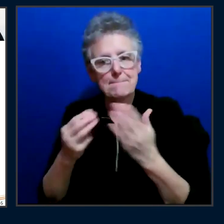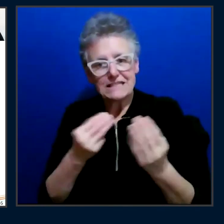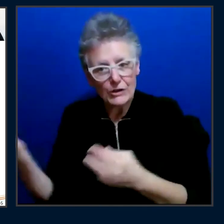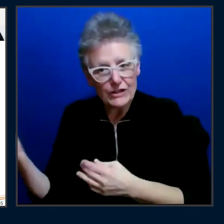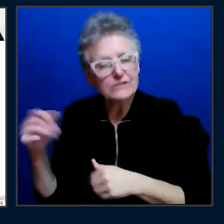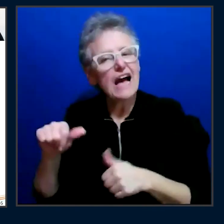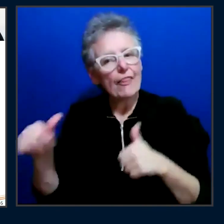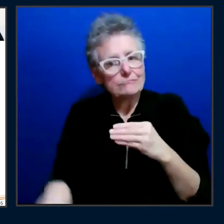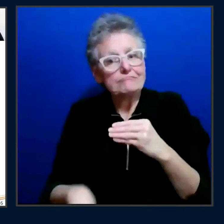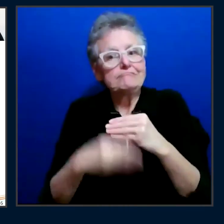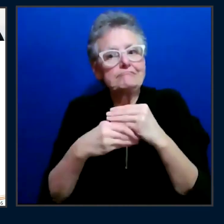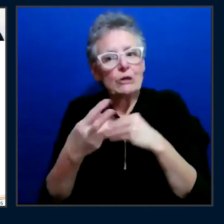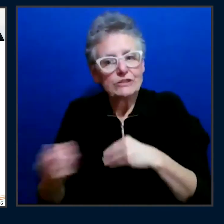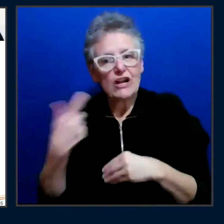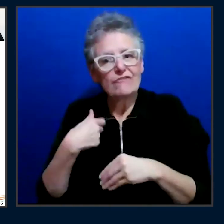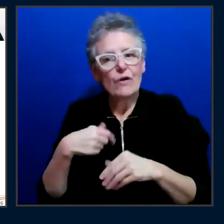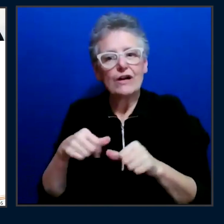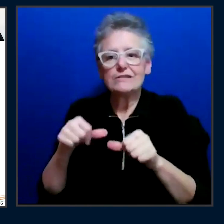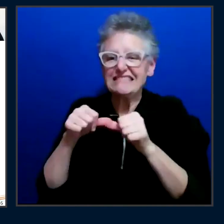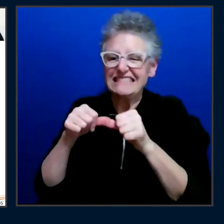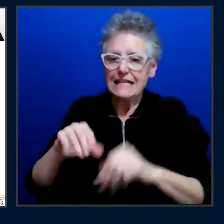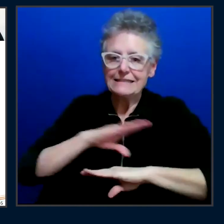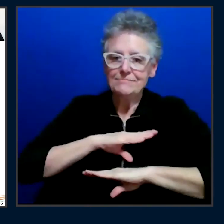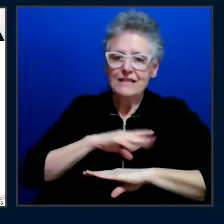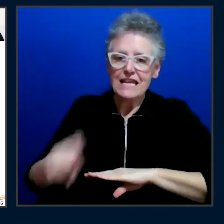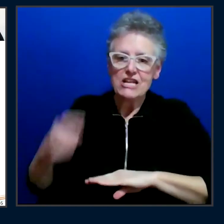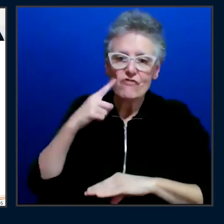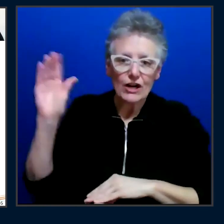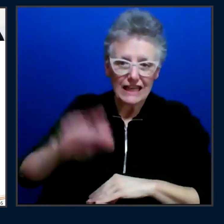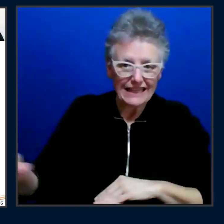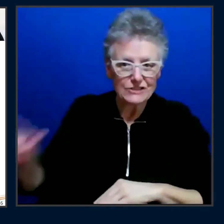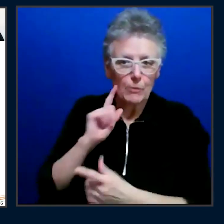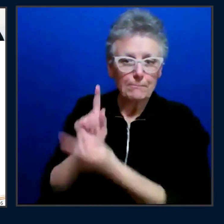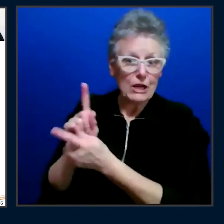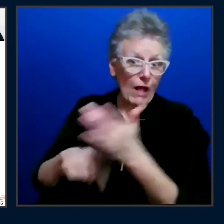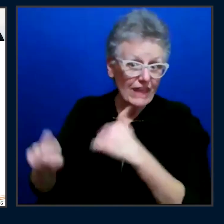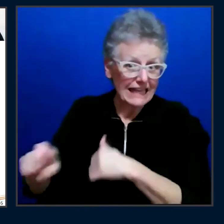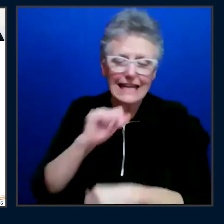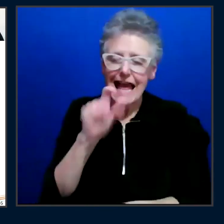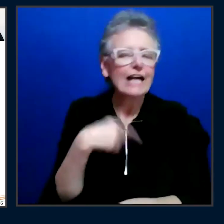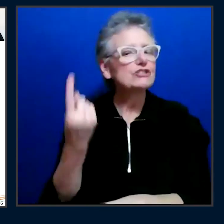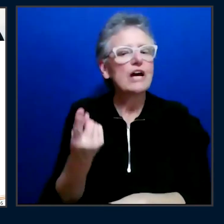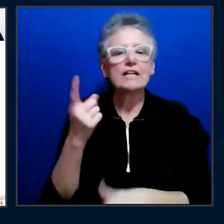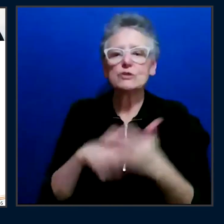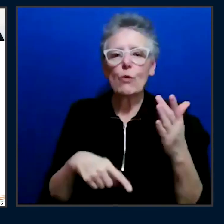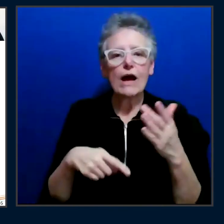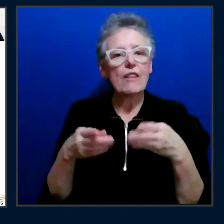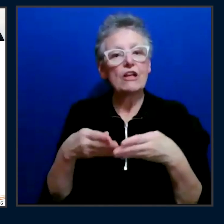to constantly be meeting the needs of our kids where they're at and not just what the scope